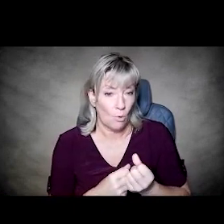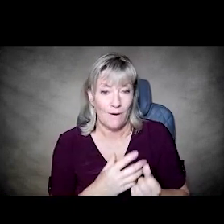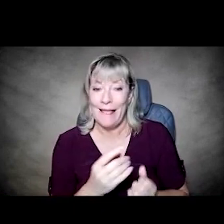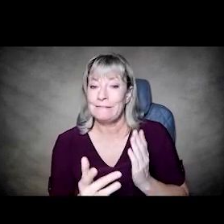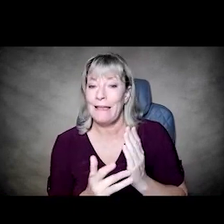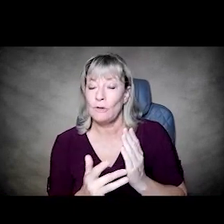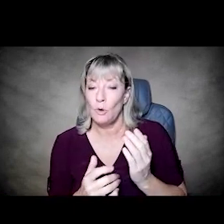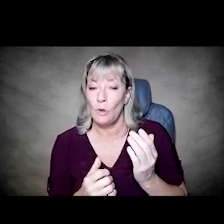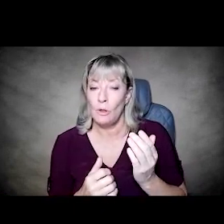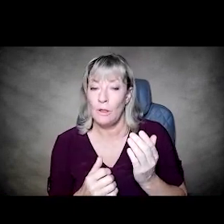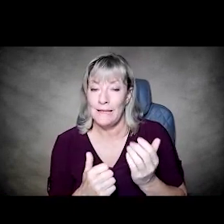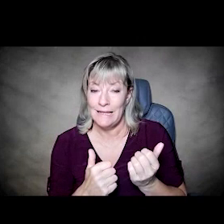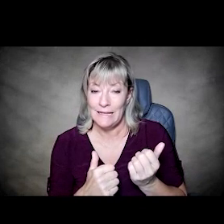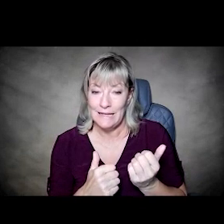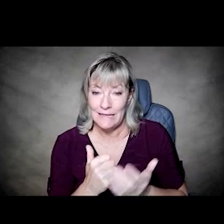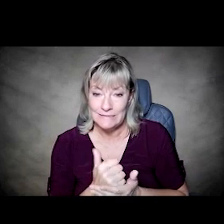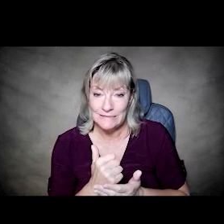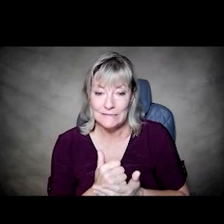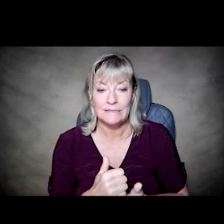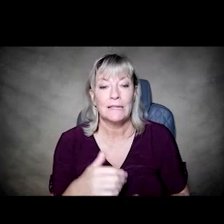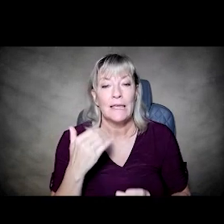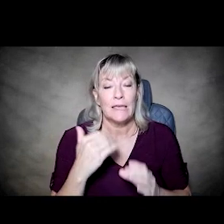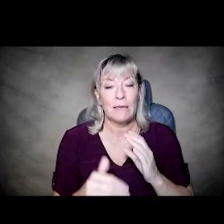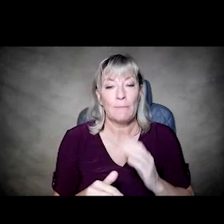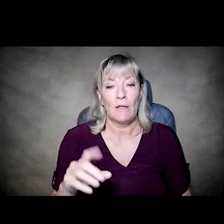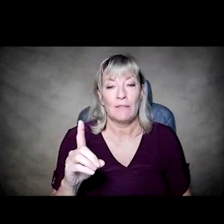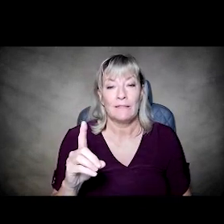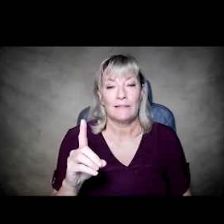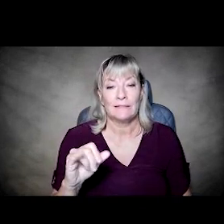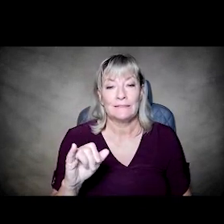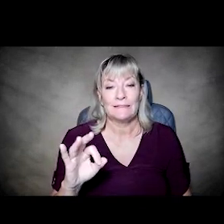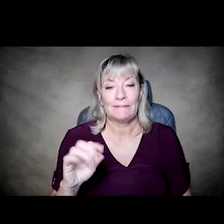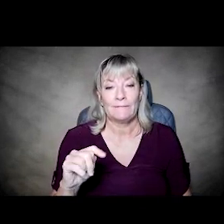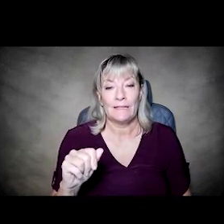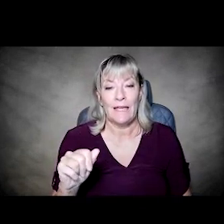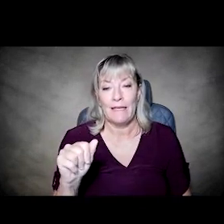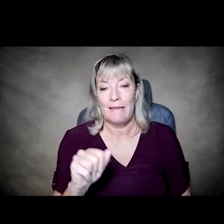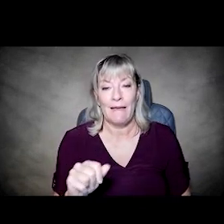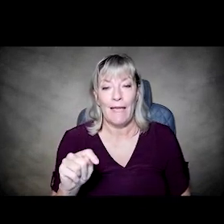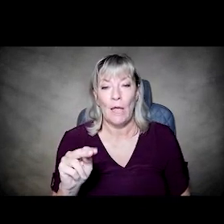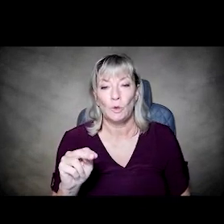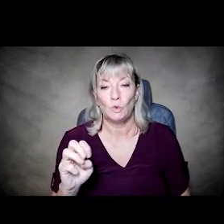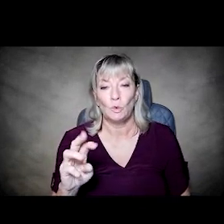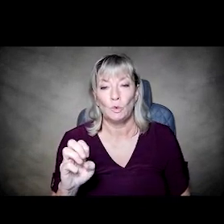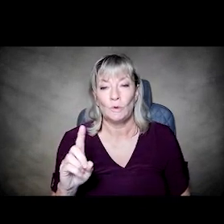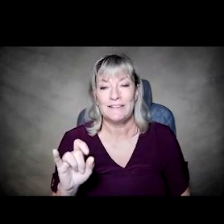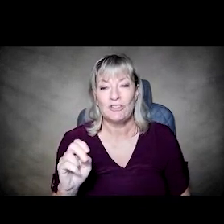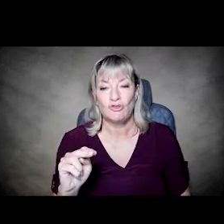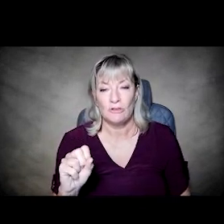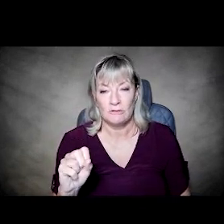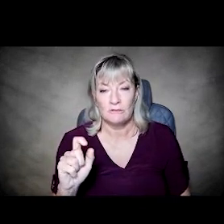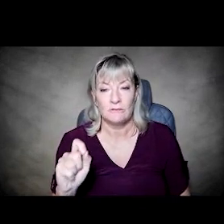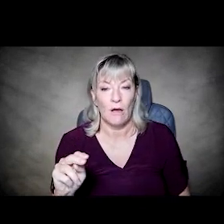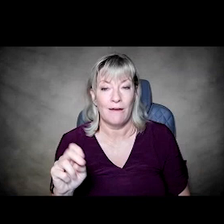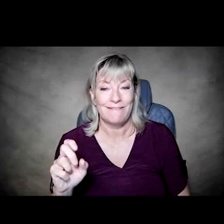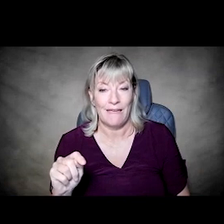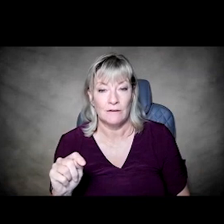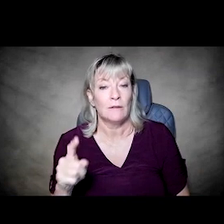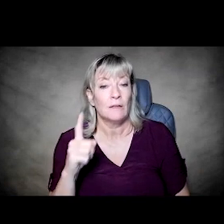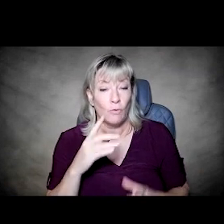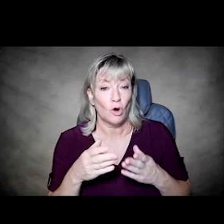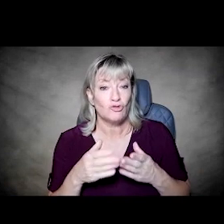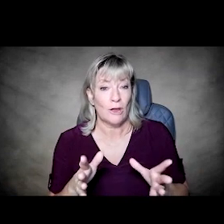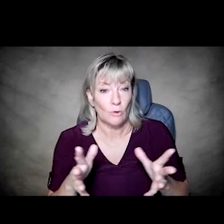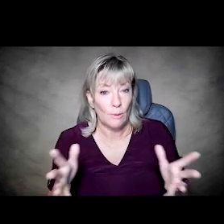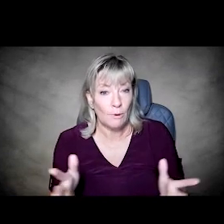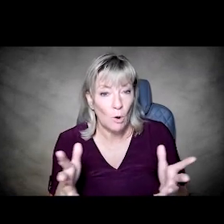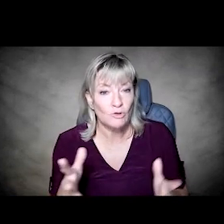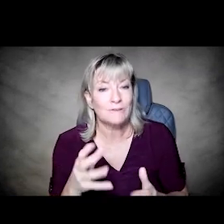assistance, email DIFTA@neweditions.net. For general promotion and accessibility-related